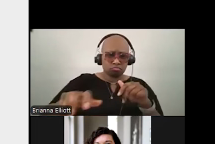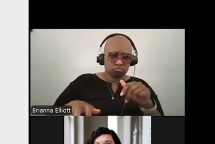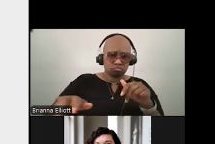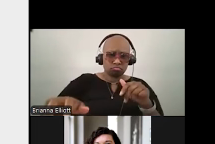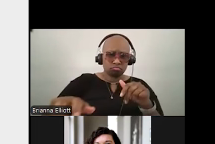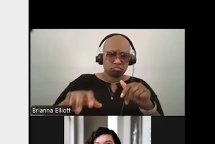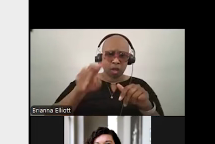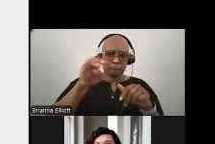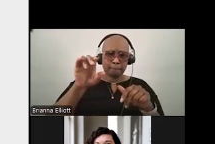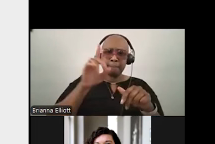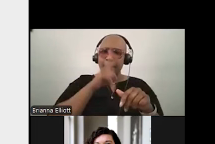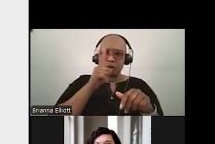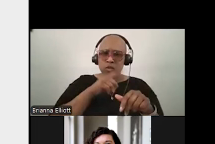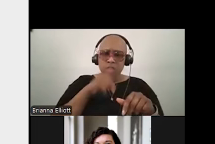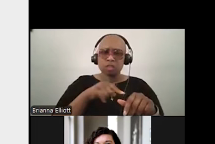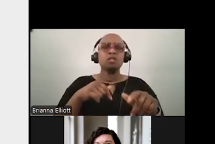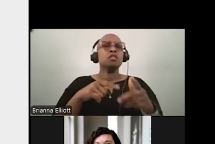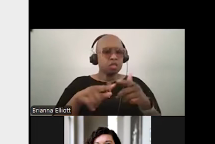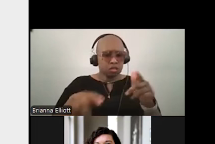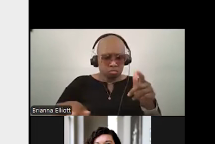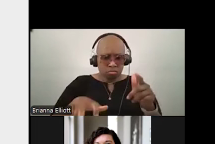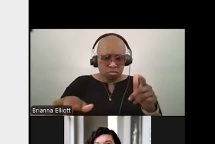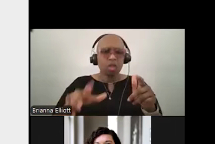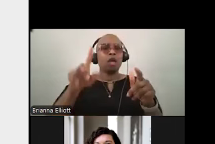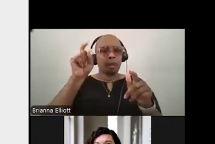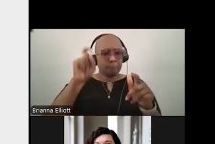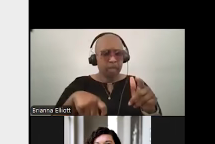there are things that need to be filled out, we want to make sure that those form fields